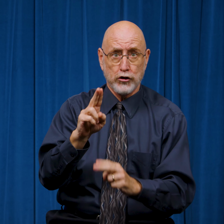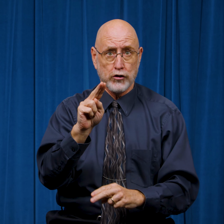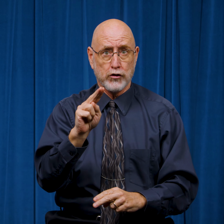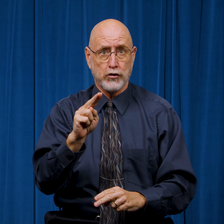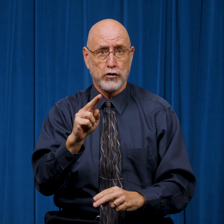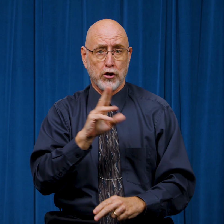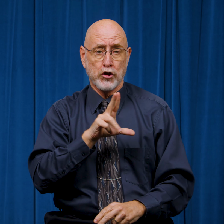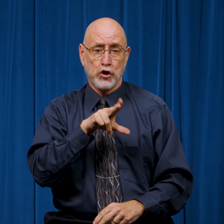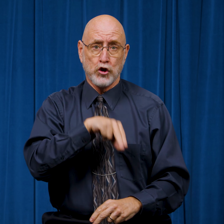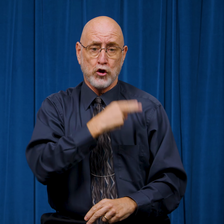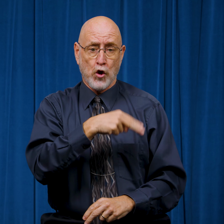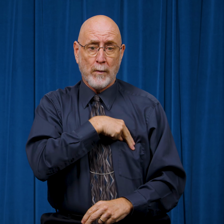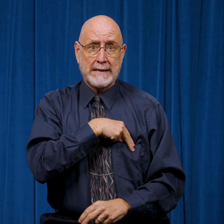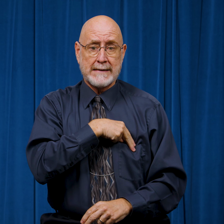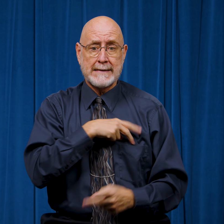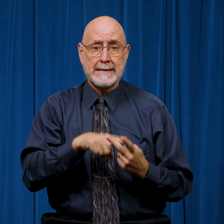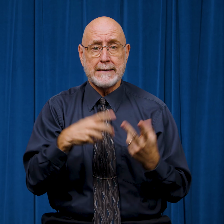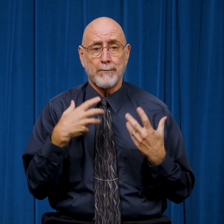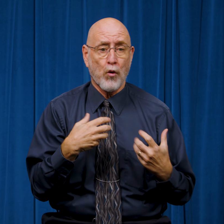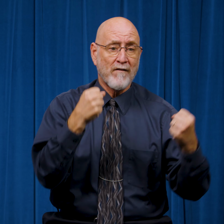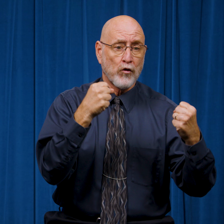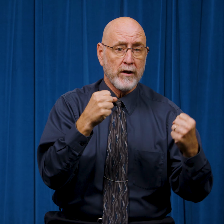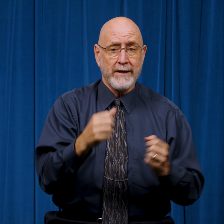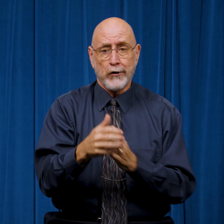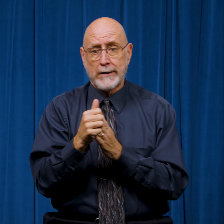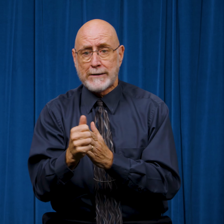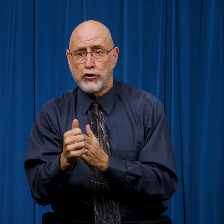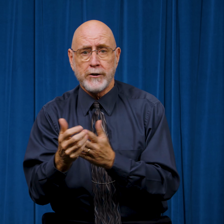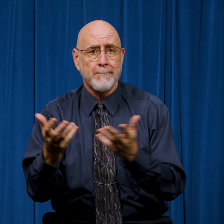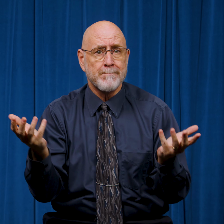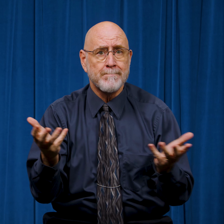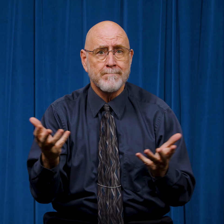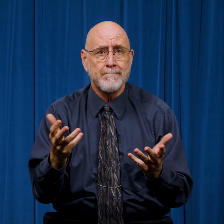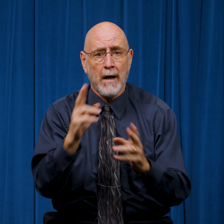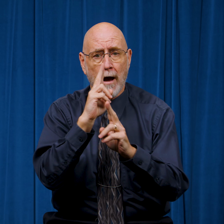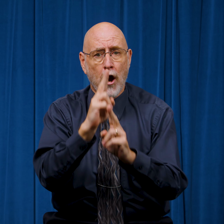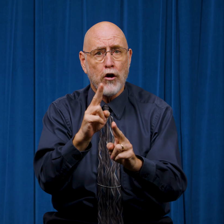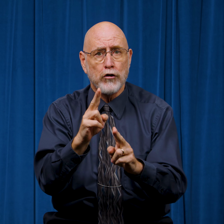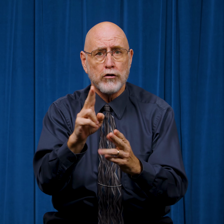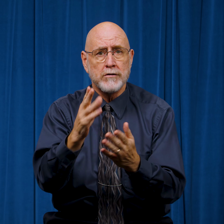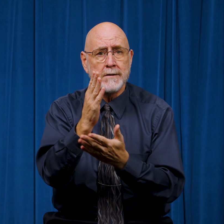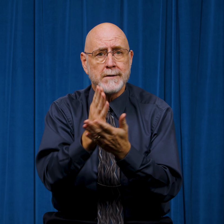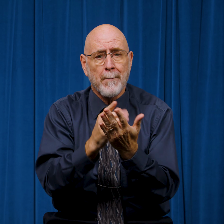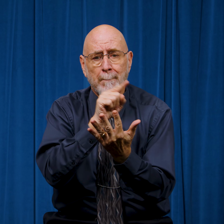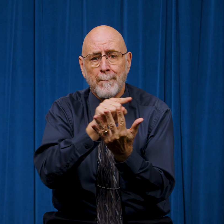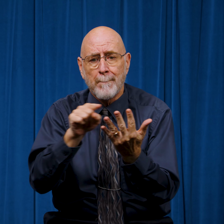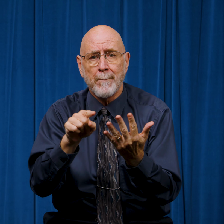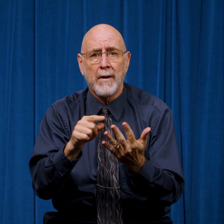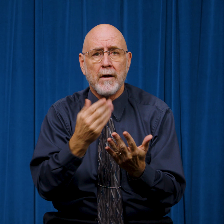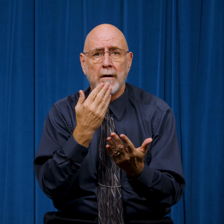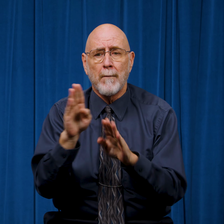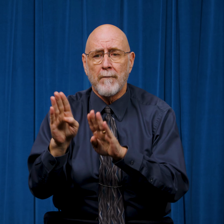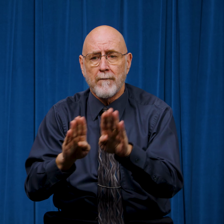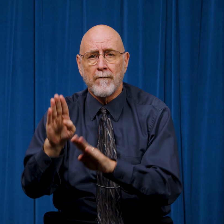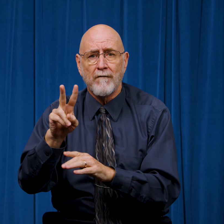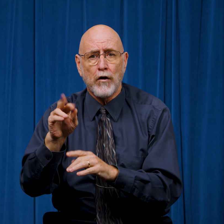Did they honor bravery or leadership? Did they honor certain virtues or beliefs?